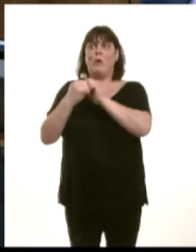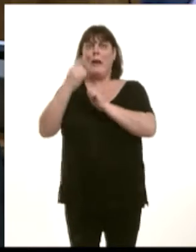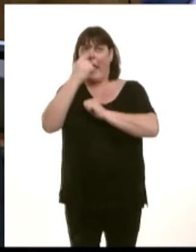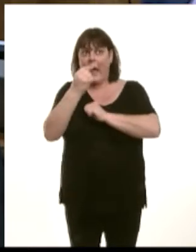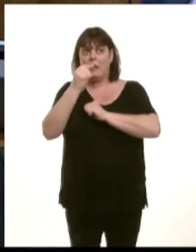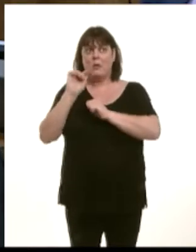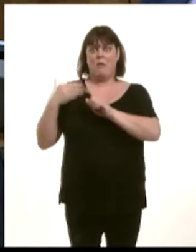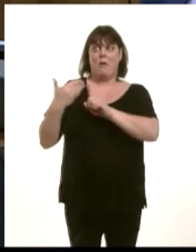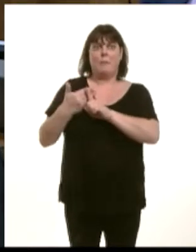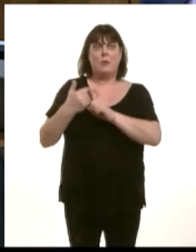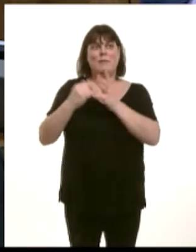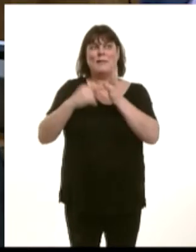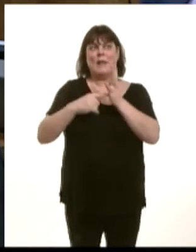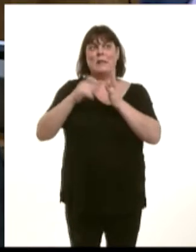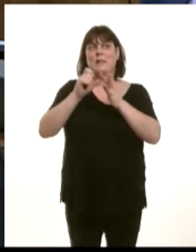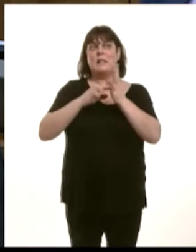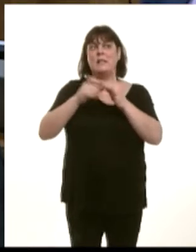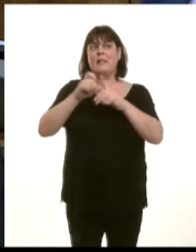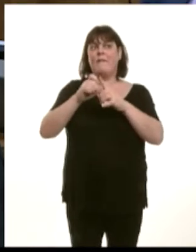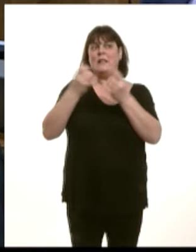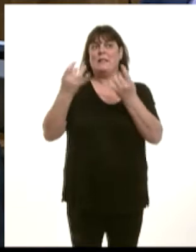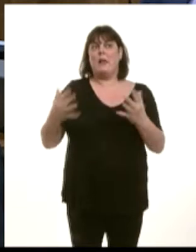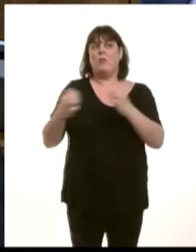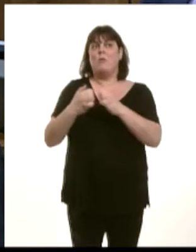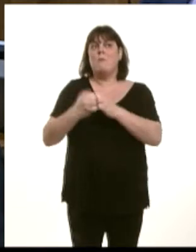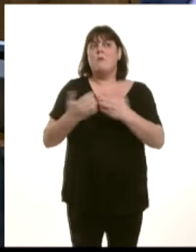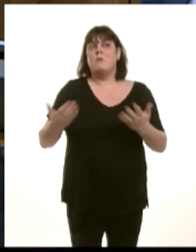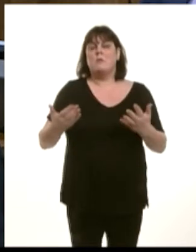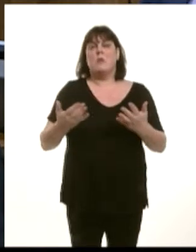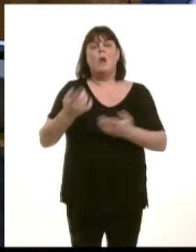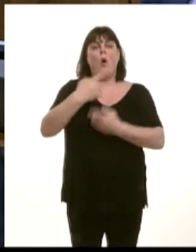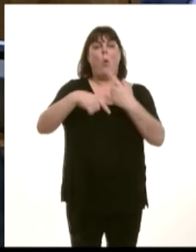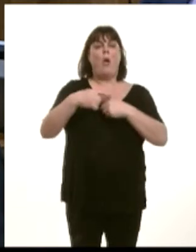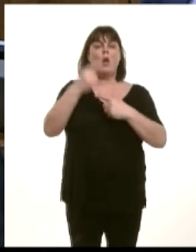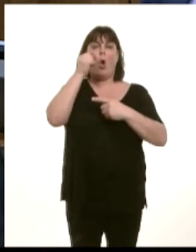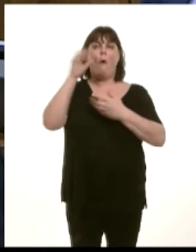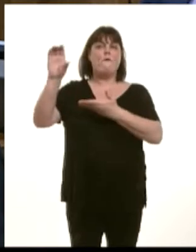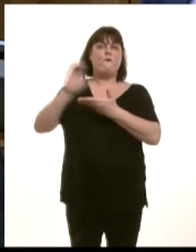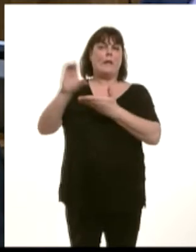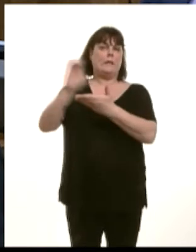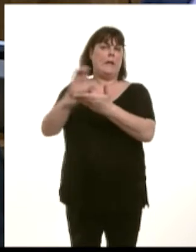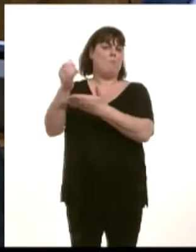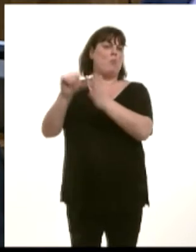The issue of underfunding must be agreed and addressed. Issues such as APD have to be dealt with.